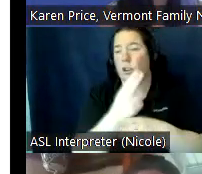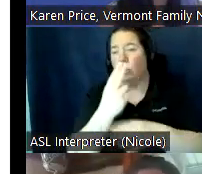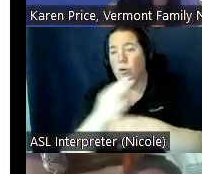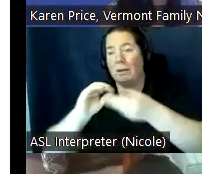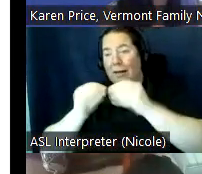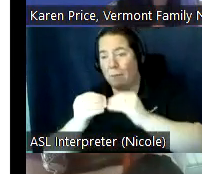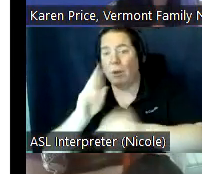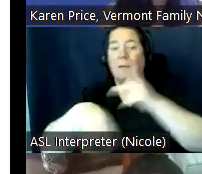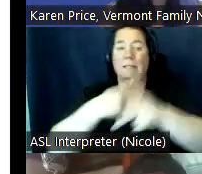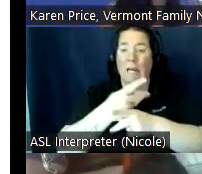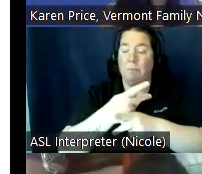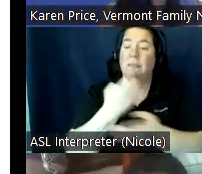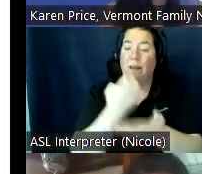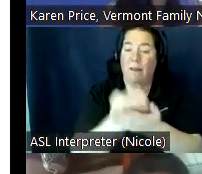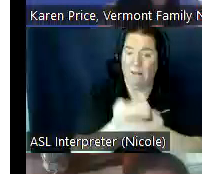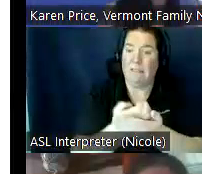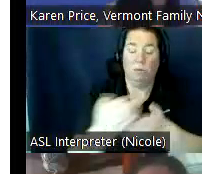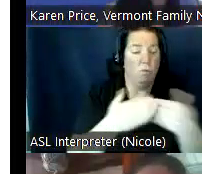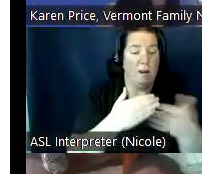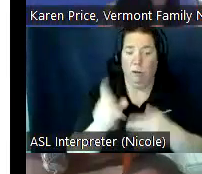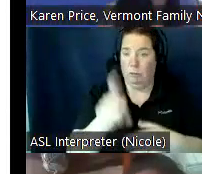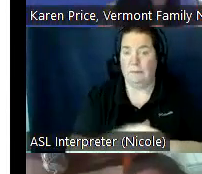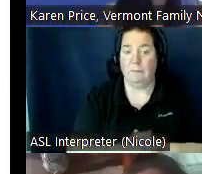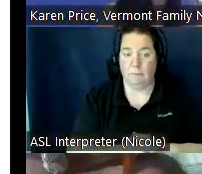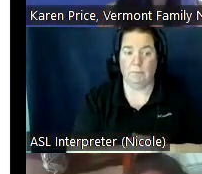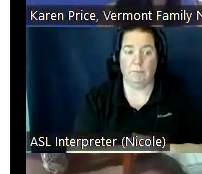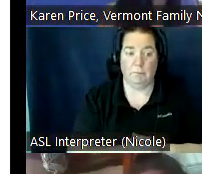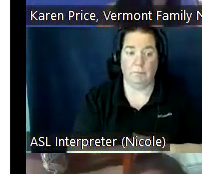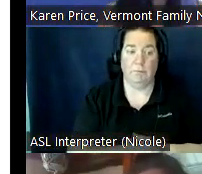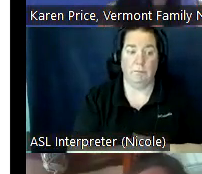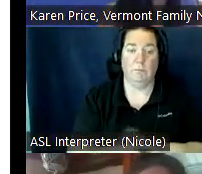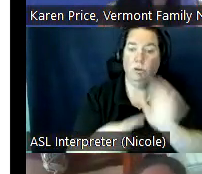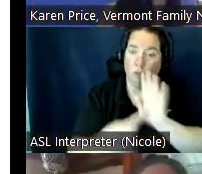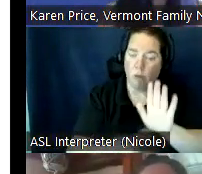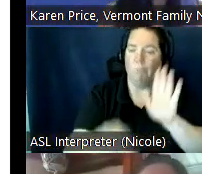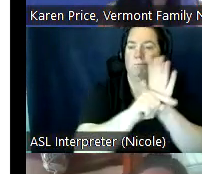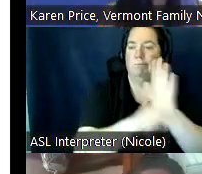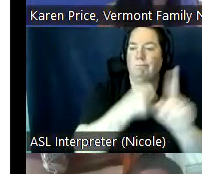evidence necessary for an individual student to determine adverse effect. Adverse effect